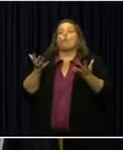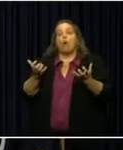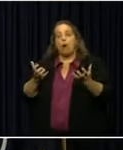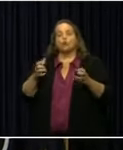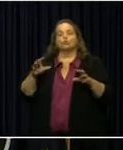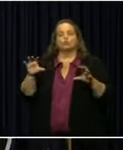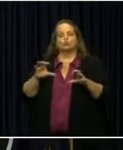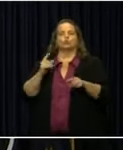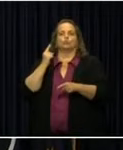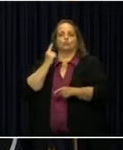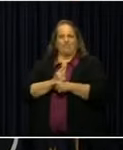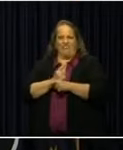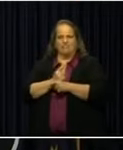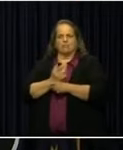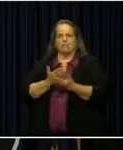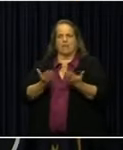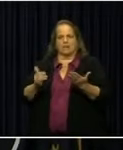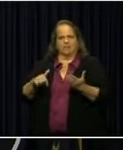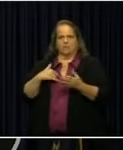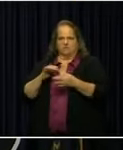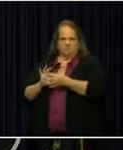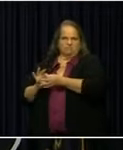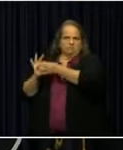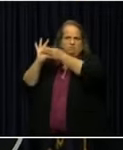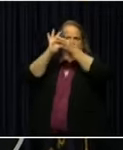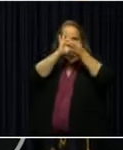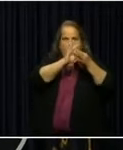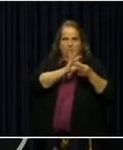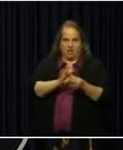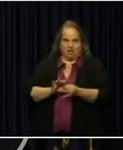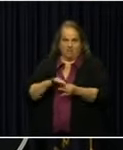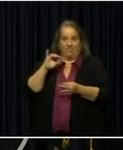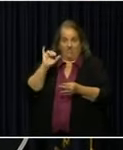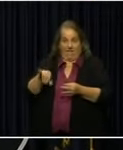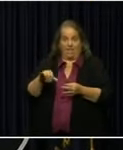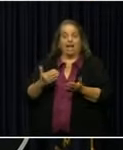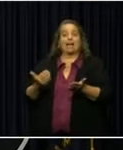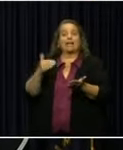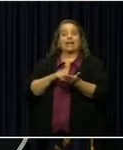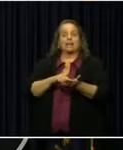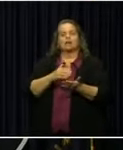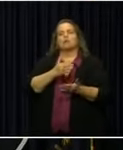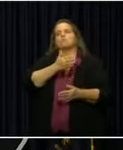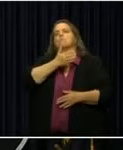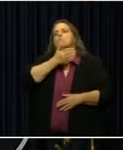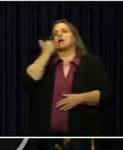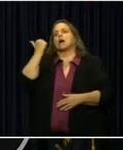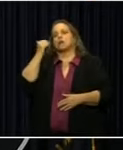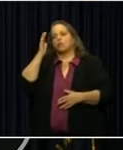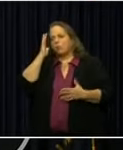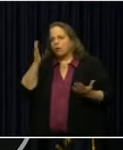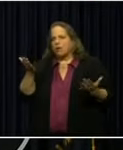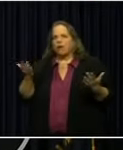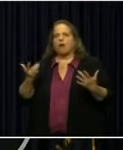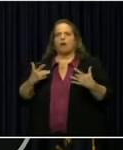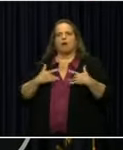THERE'S GOING TO BE -- AND IT'S GRADUAL. IT'S VERY GRADUAL. PHASE ONE IS GROUPS OF LESS THAN